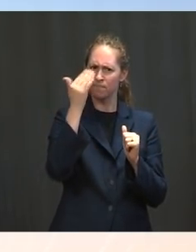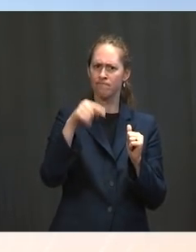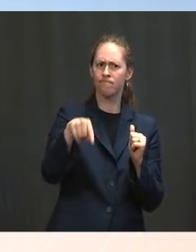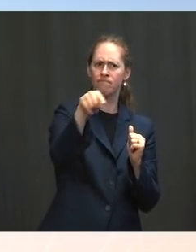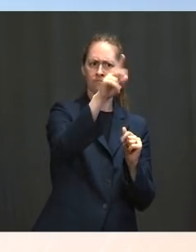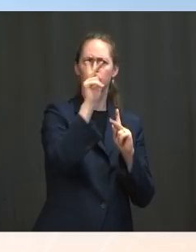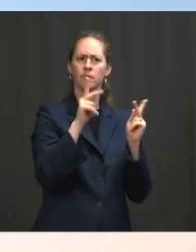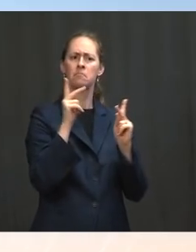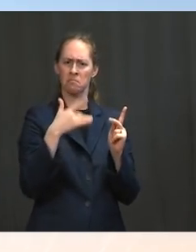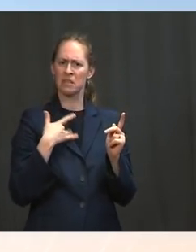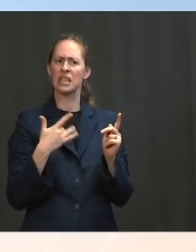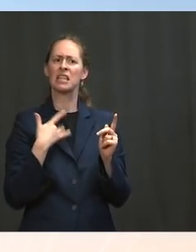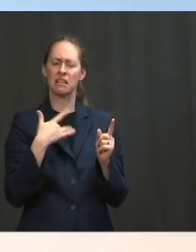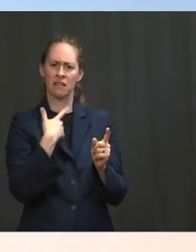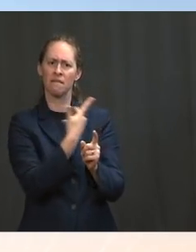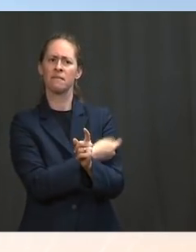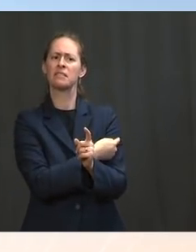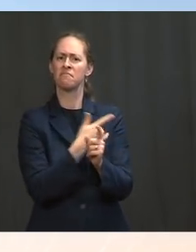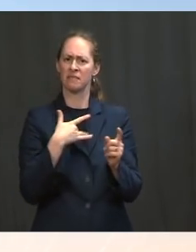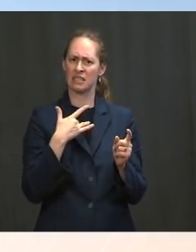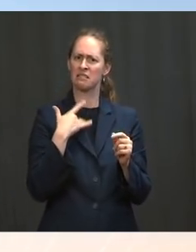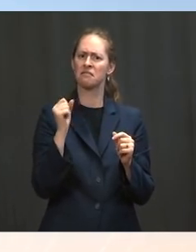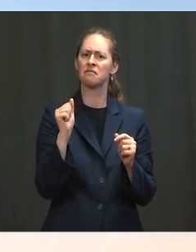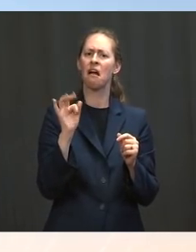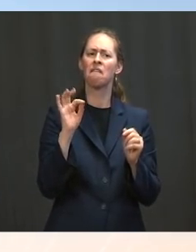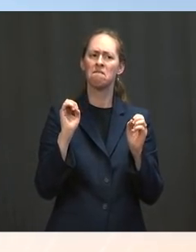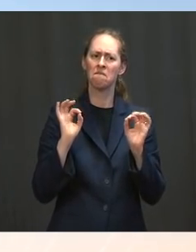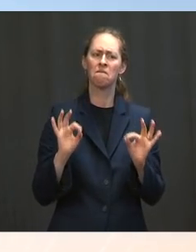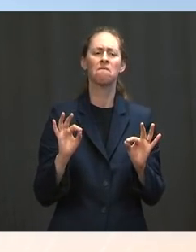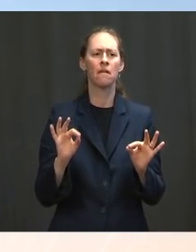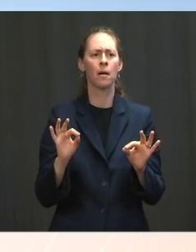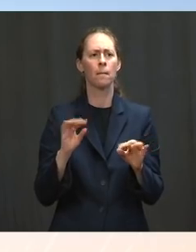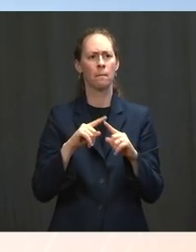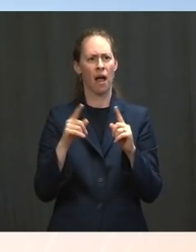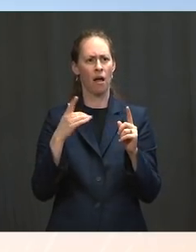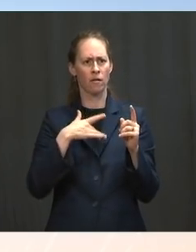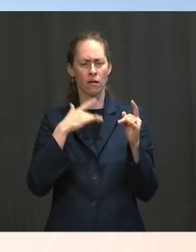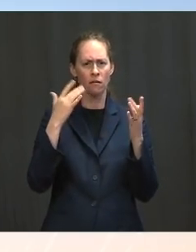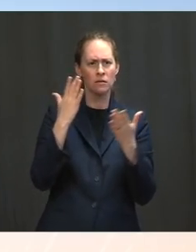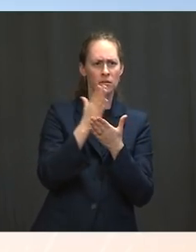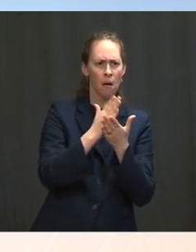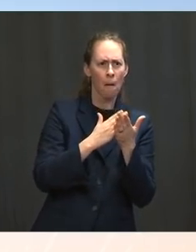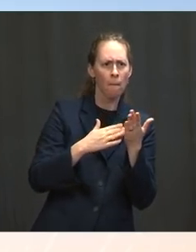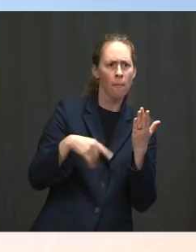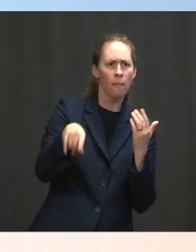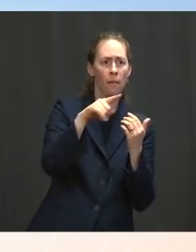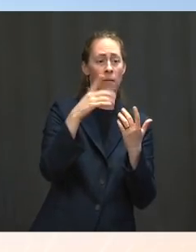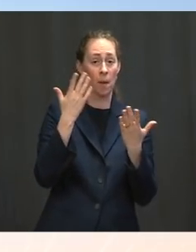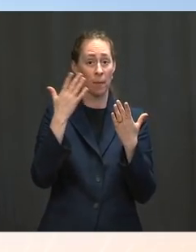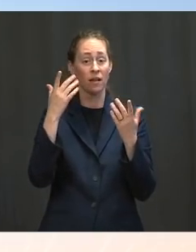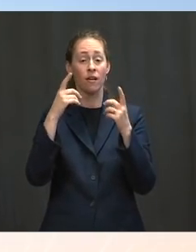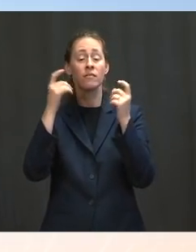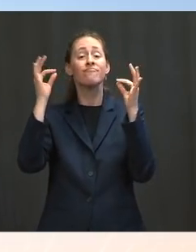And is there any concern that mask requirements were lifted too soon? Ms. Psaki: Well, first, I would say that that's preliminary data.